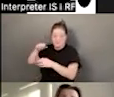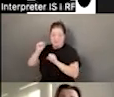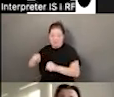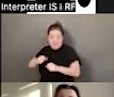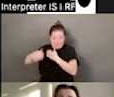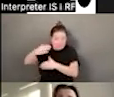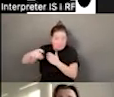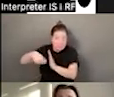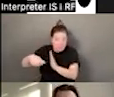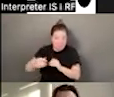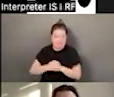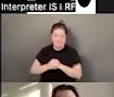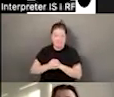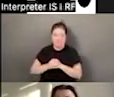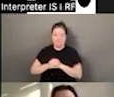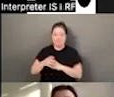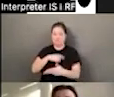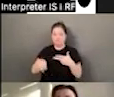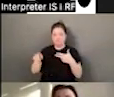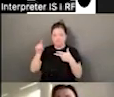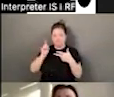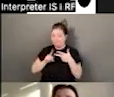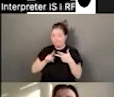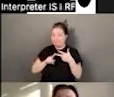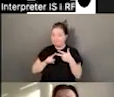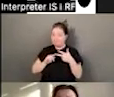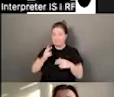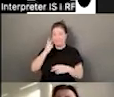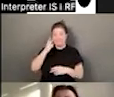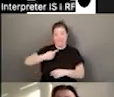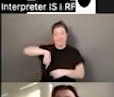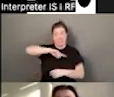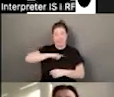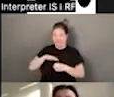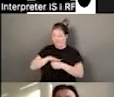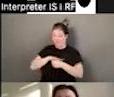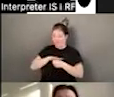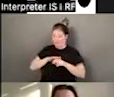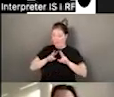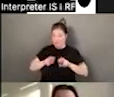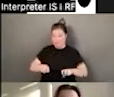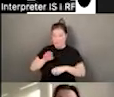We also need to see that we at the Research and Innovation department that we can be part of this solution.